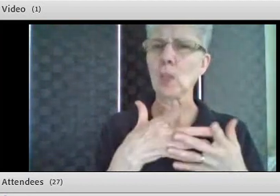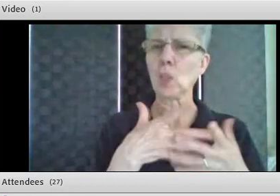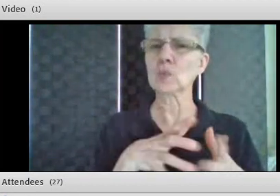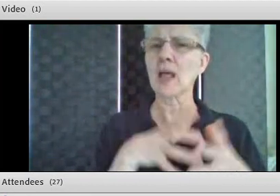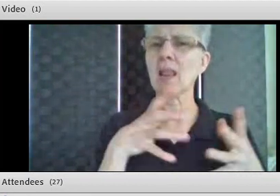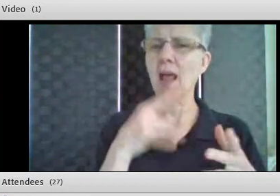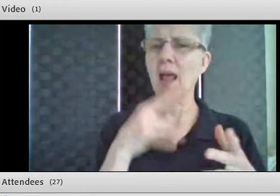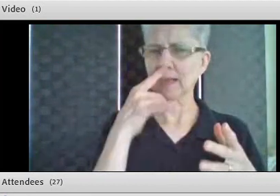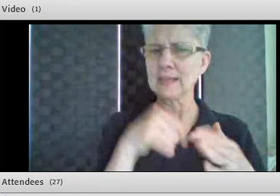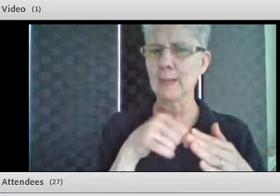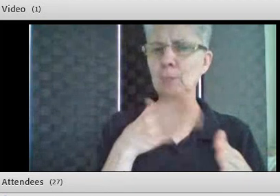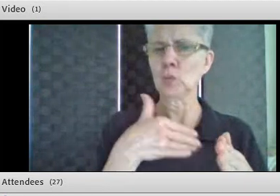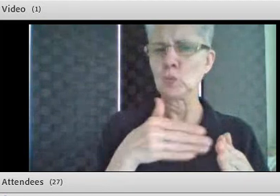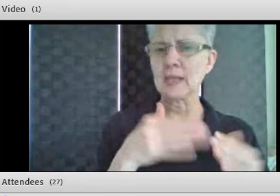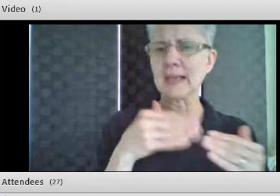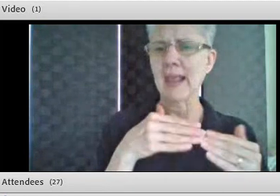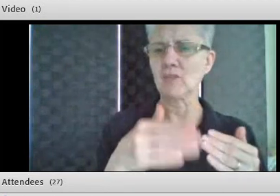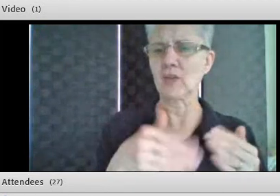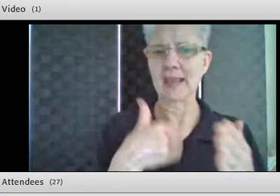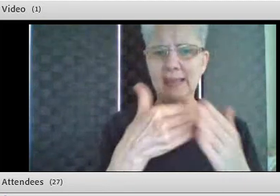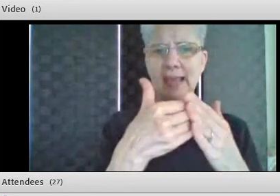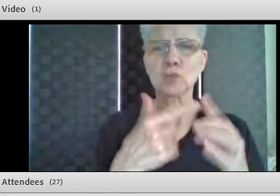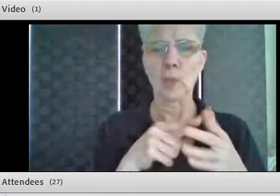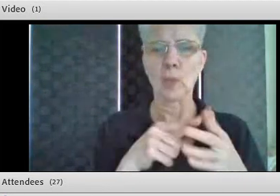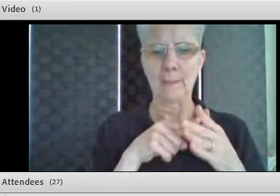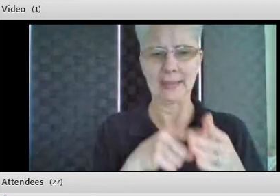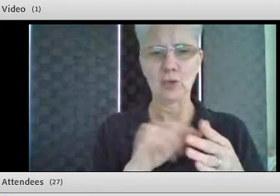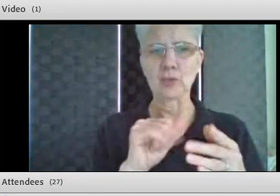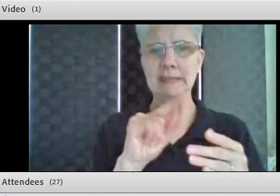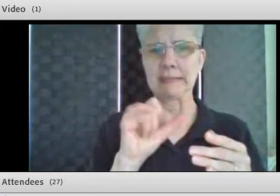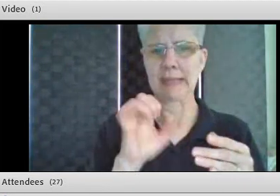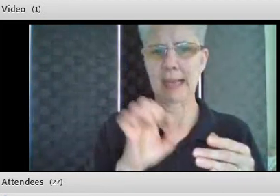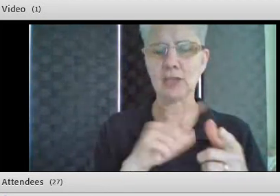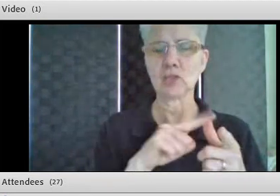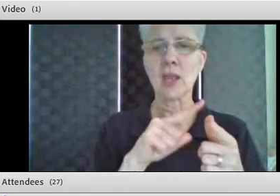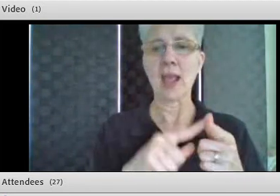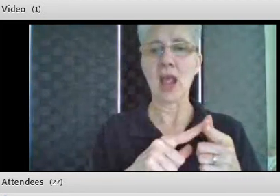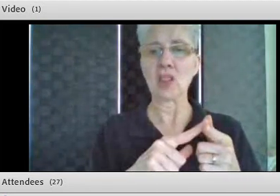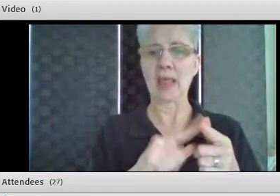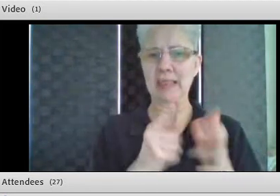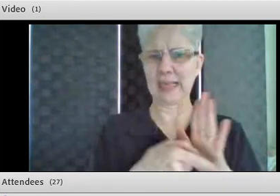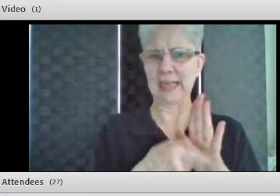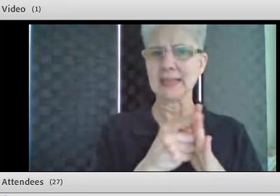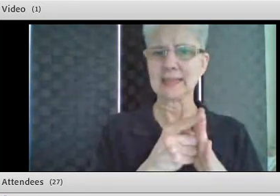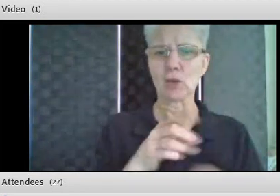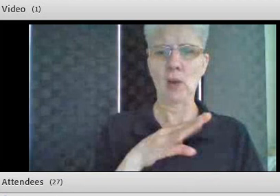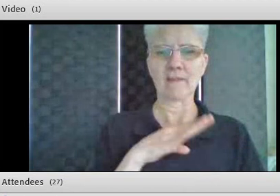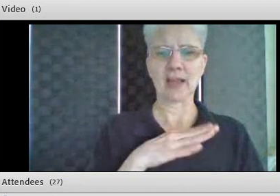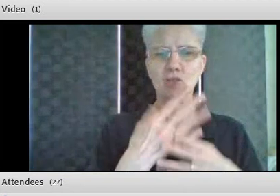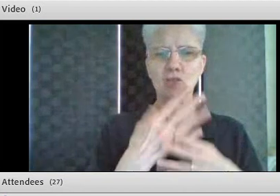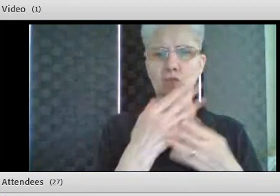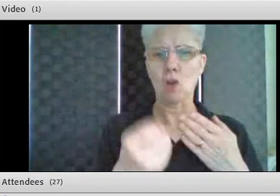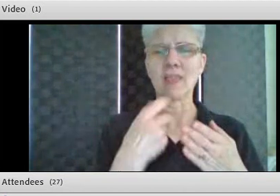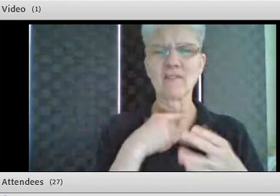and in general, we don't like to encourage that, but with music, I feel like we lose a lot of kids in music